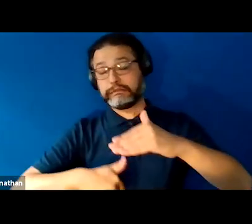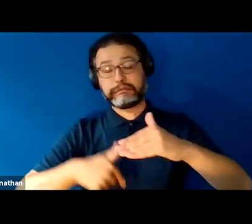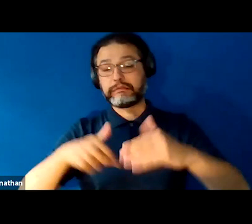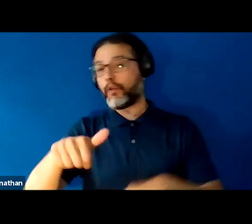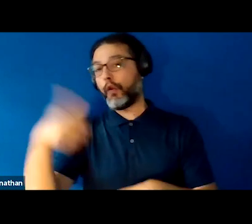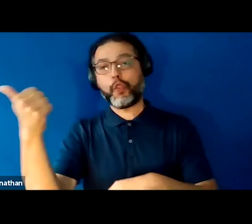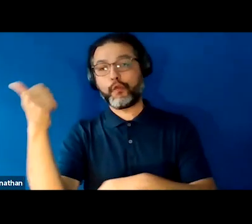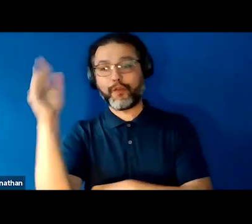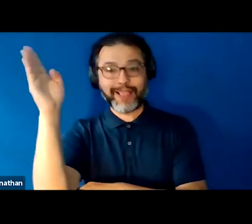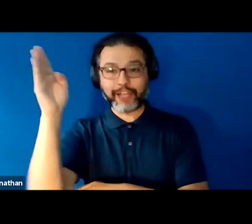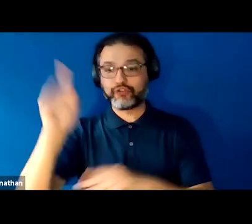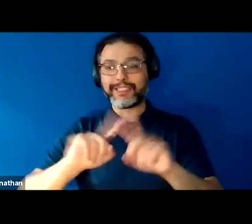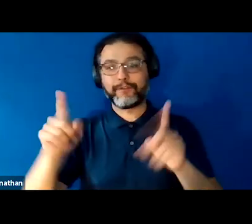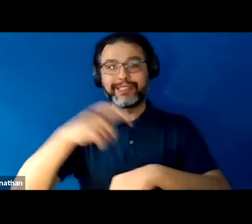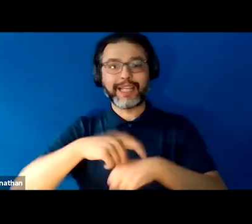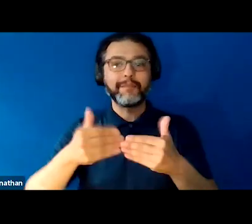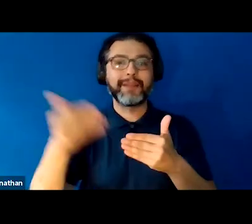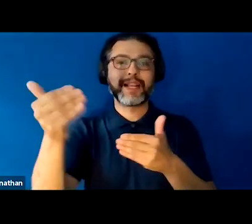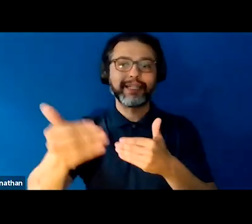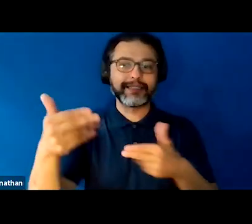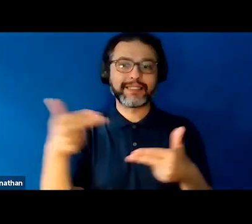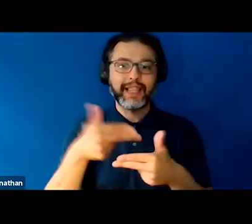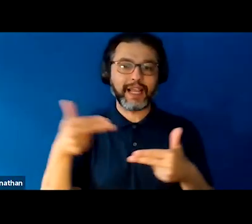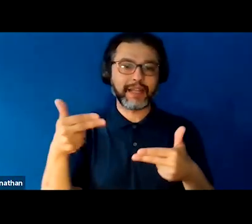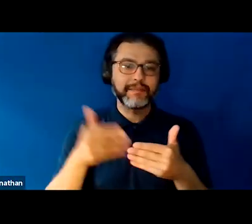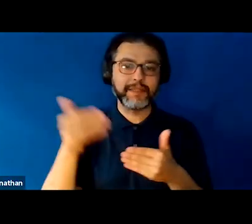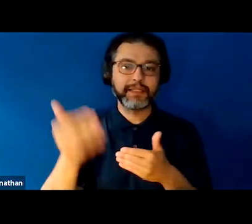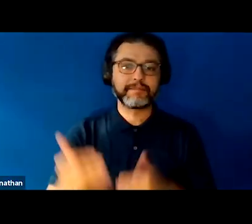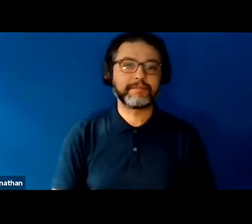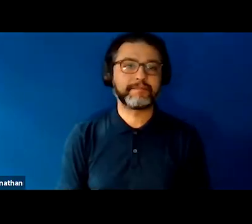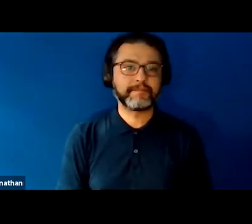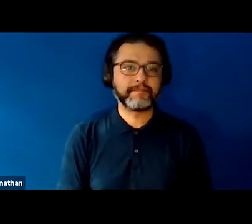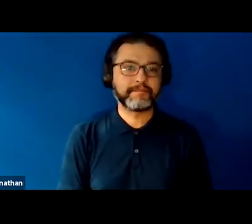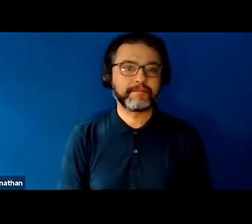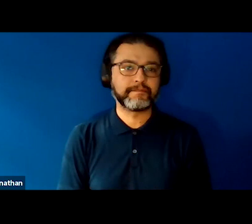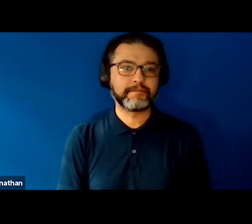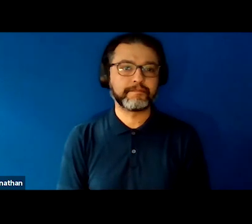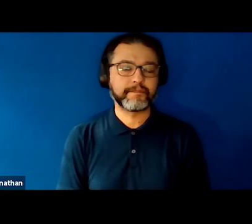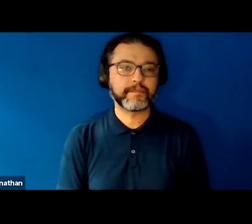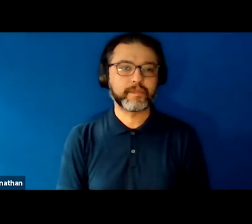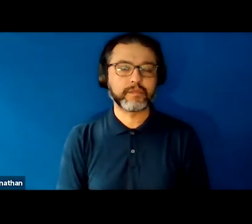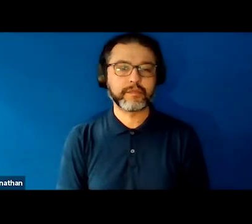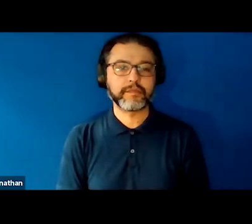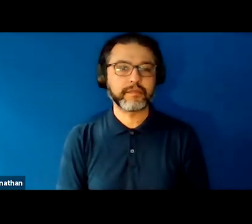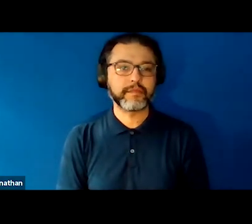Next slide.